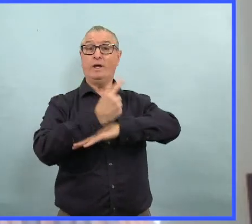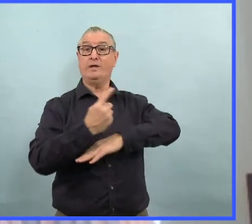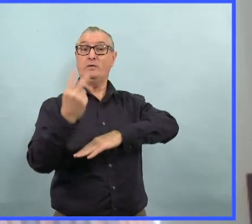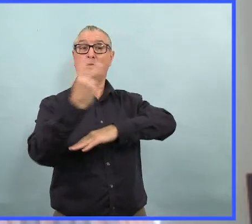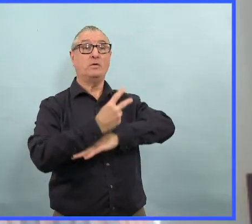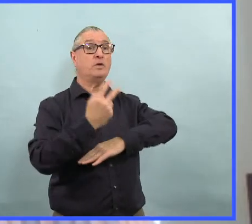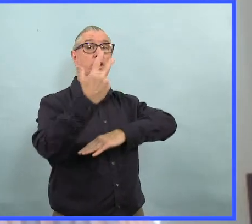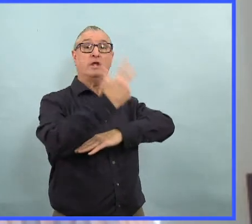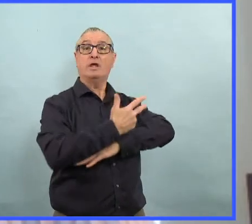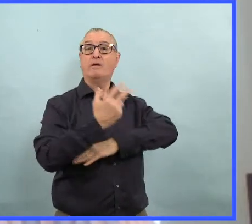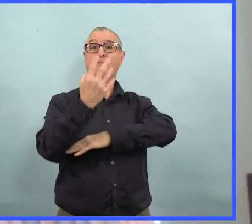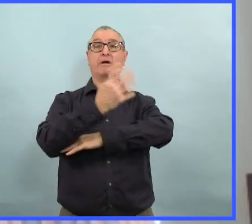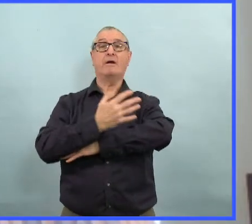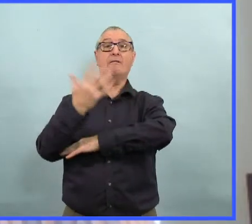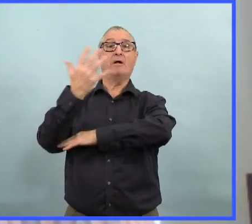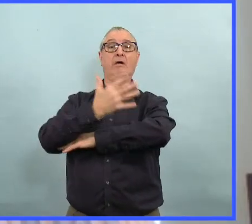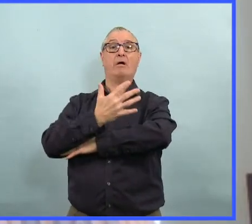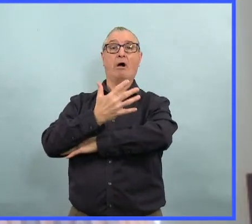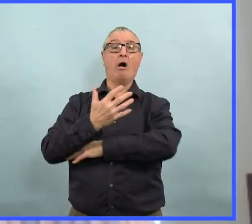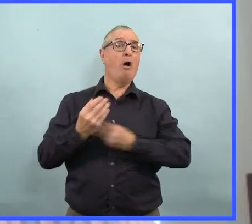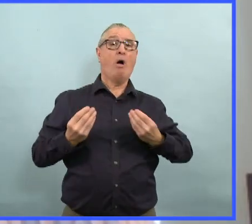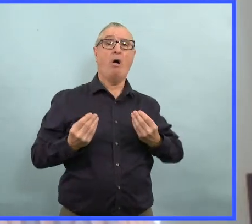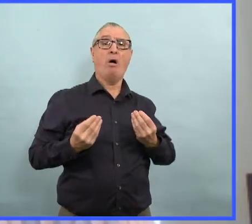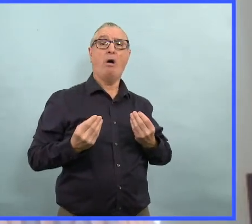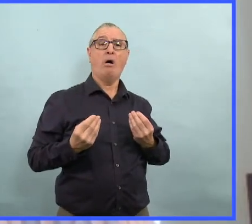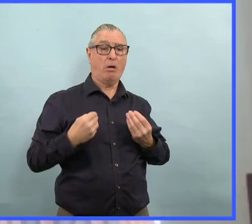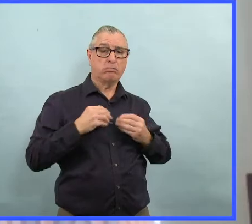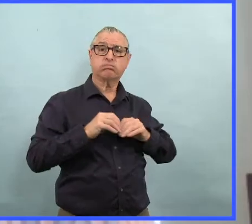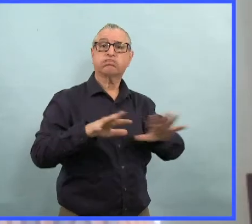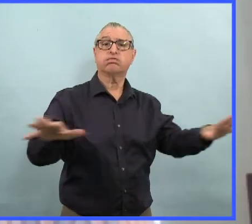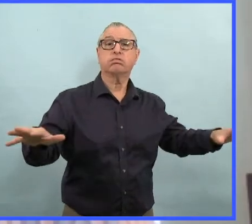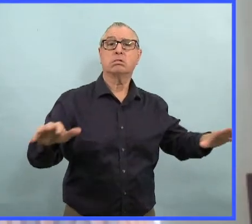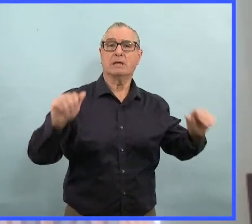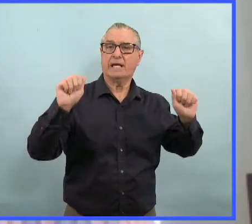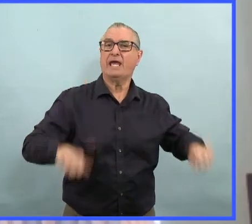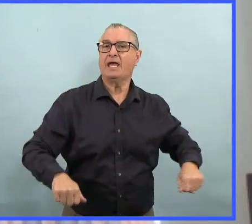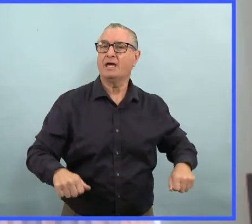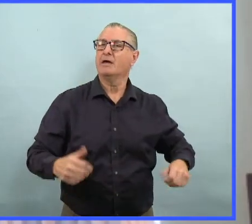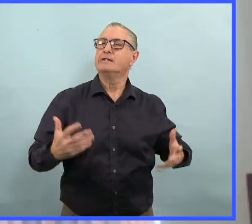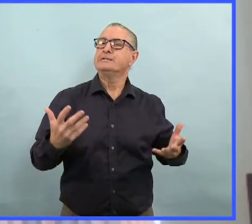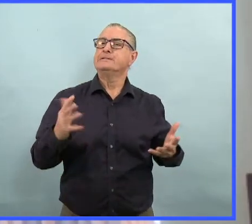certain safeguards on on top of this when people are released from isolation at day five we want